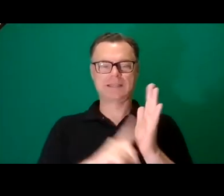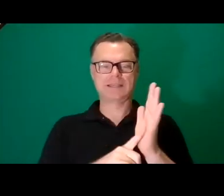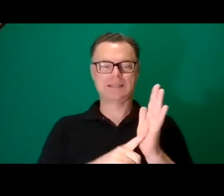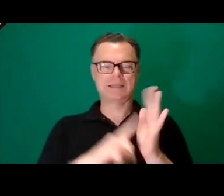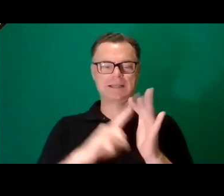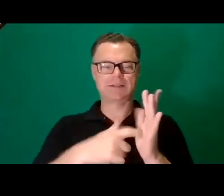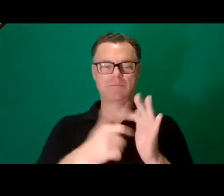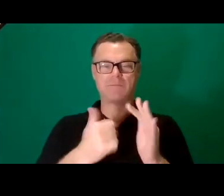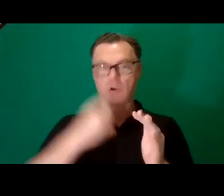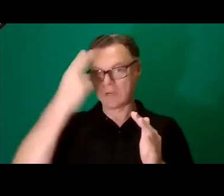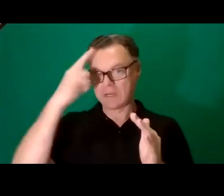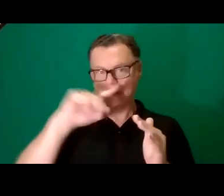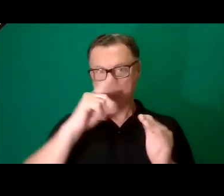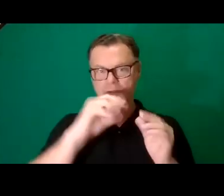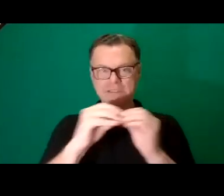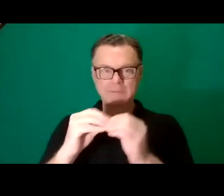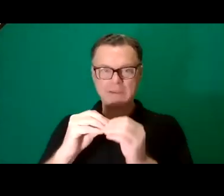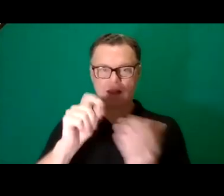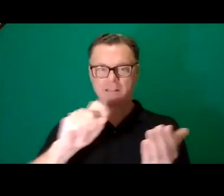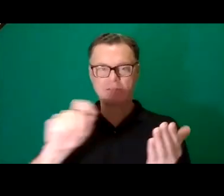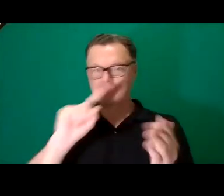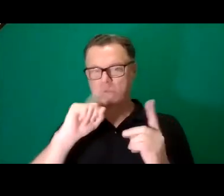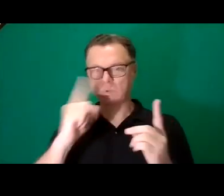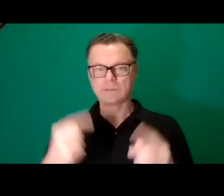even spell my own name,